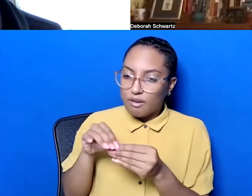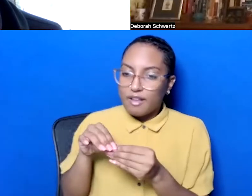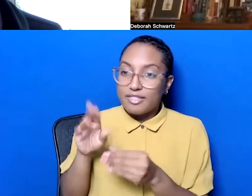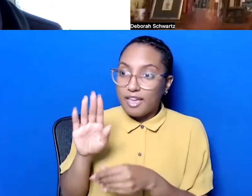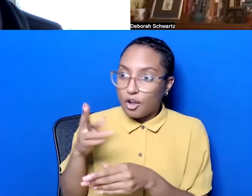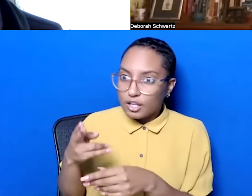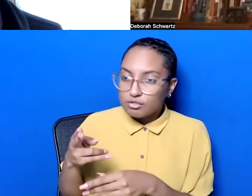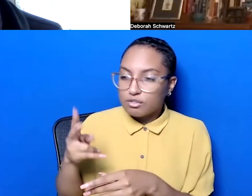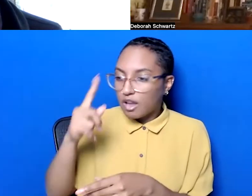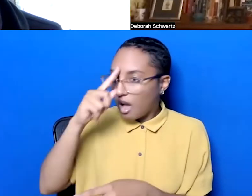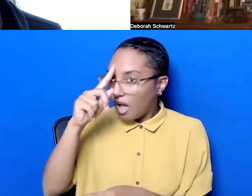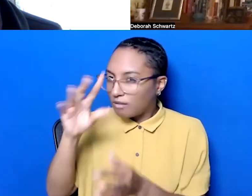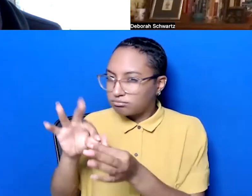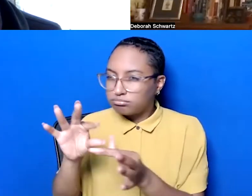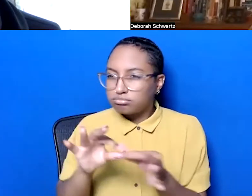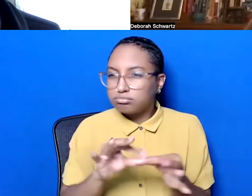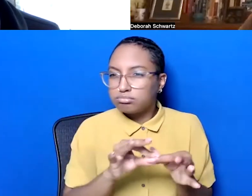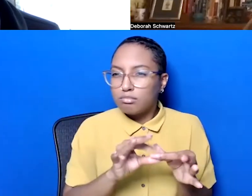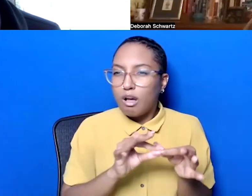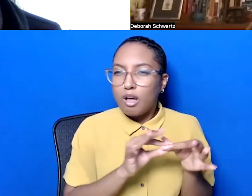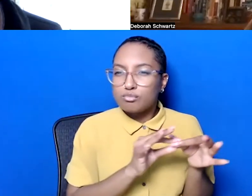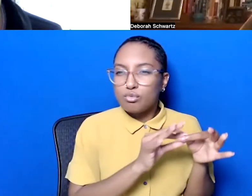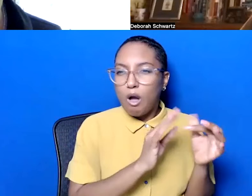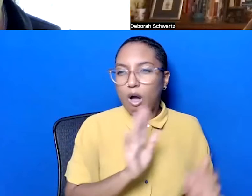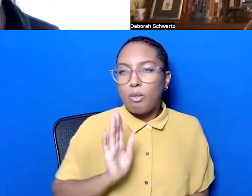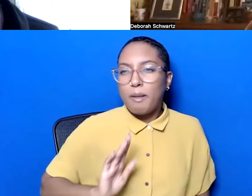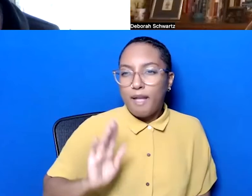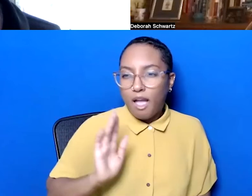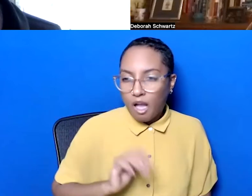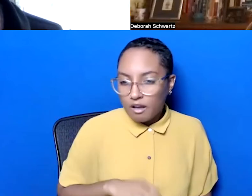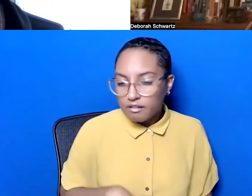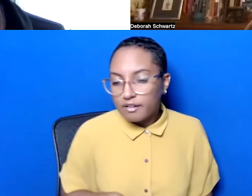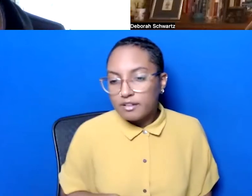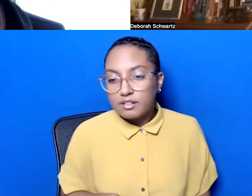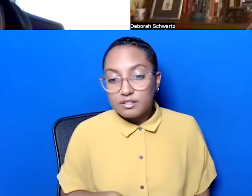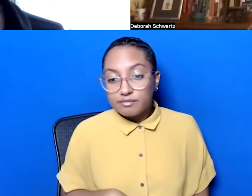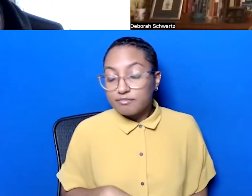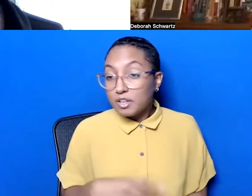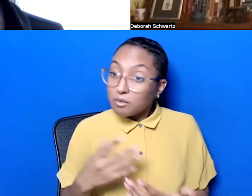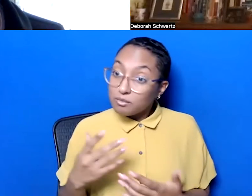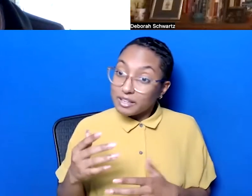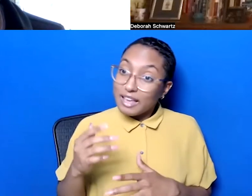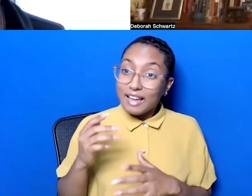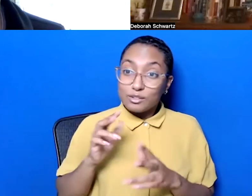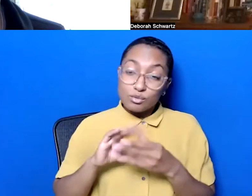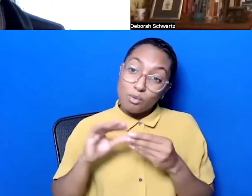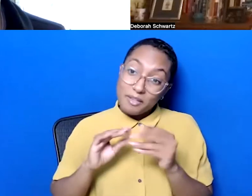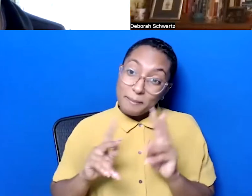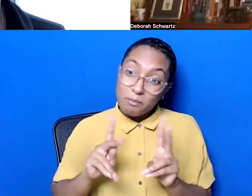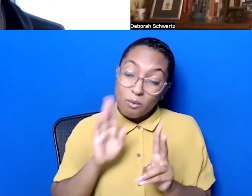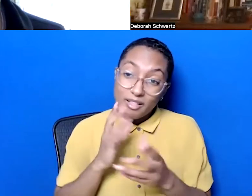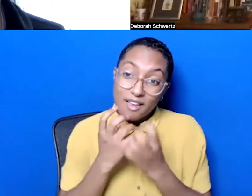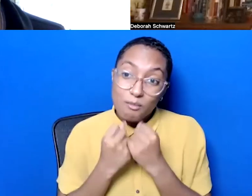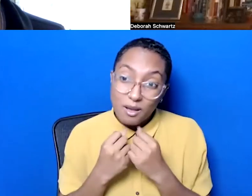now recapturing and things that might- people might care about today in, in Upper Manhattan,